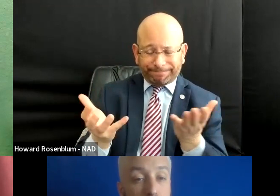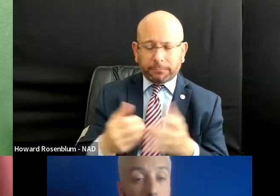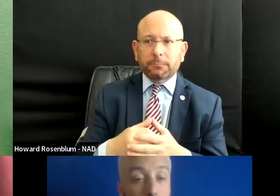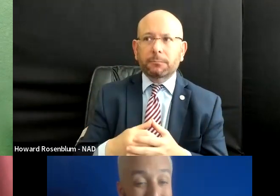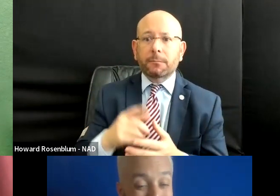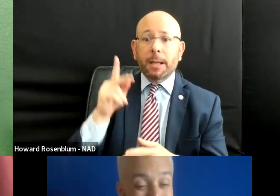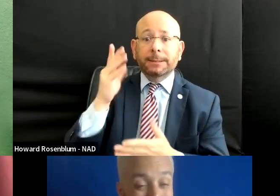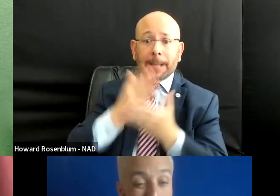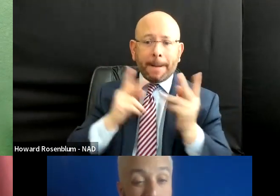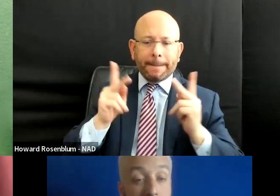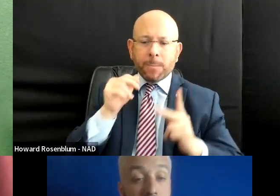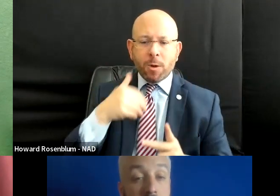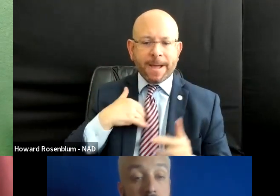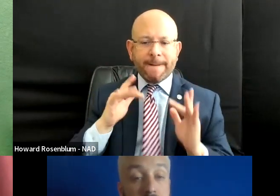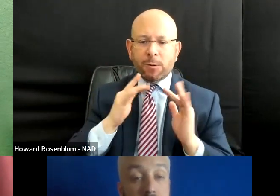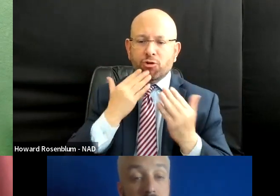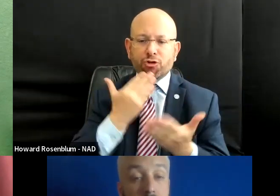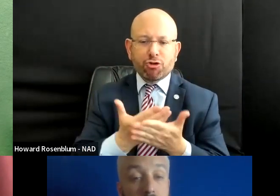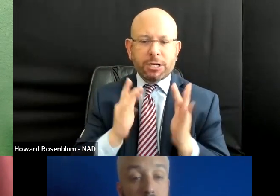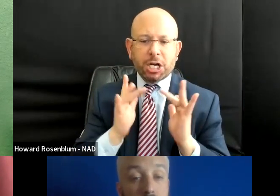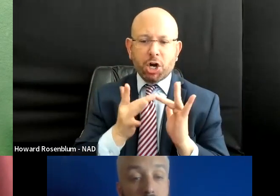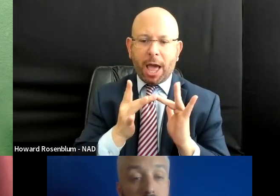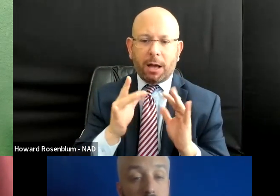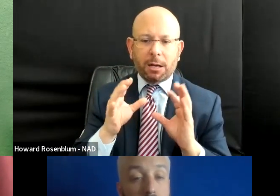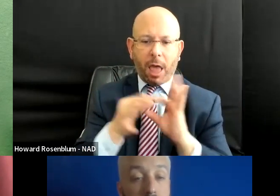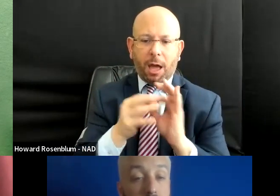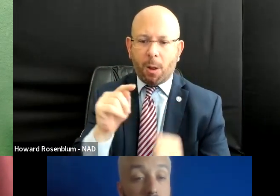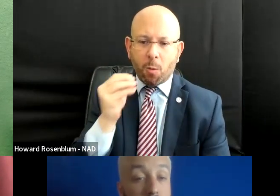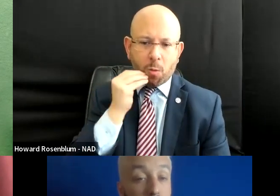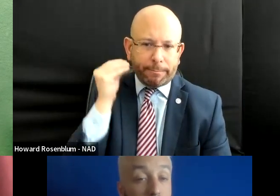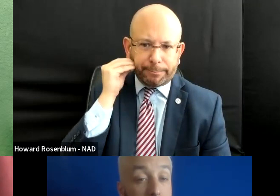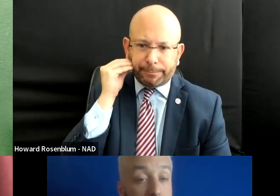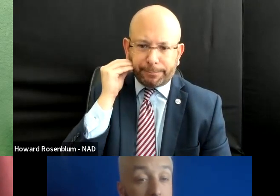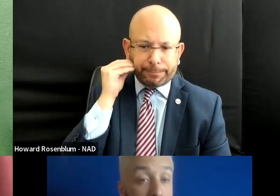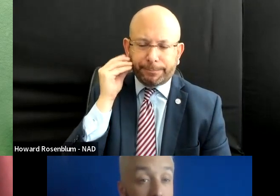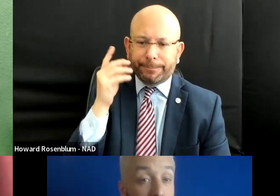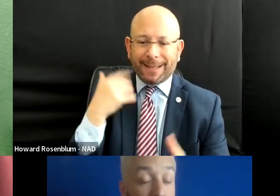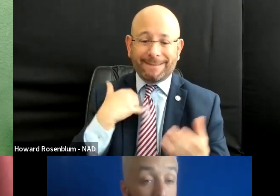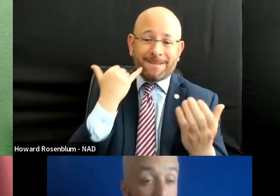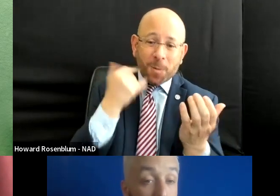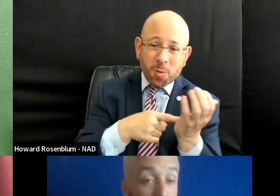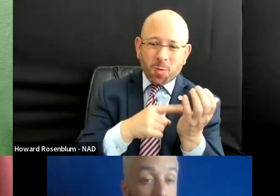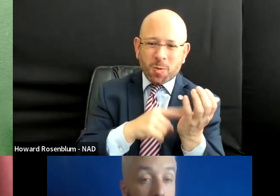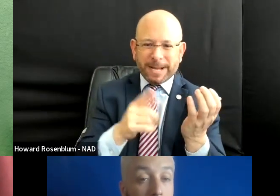way for Deaf people to know where to find ASL online. We can encourage that. One issue